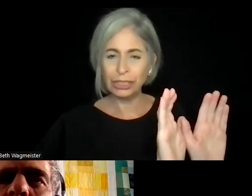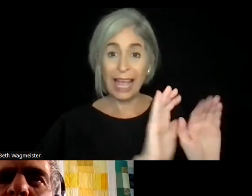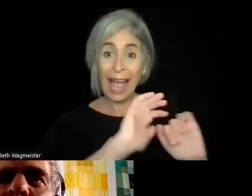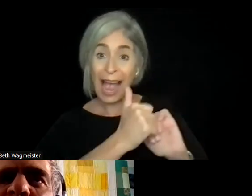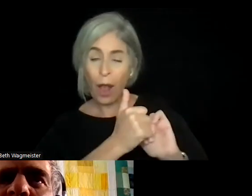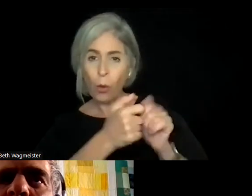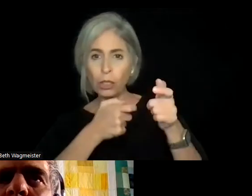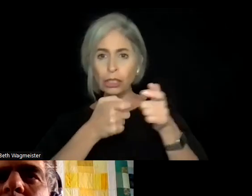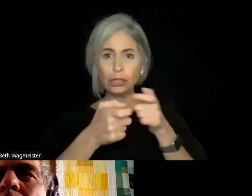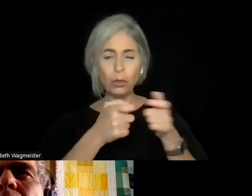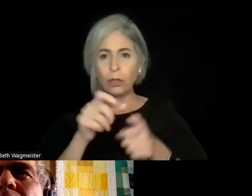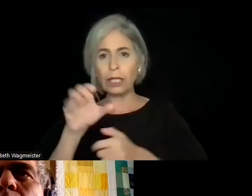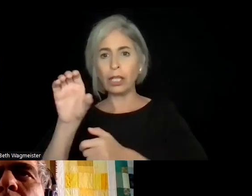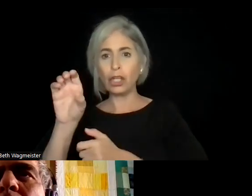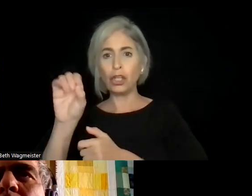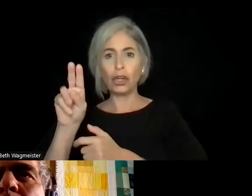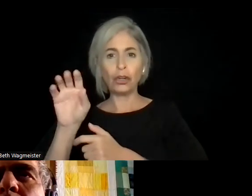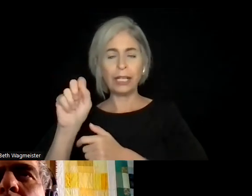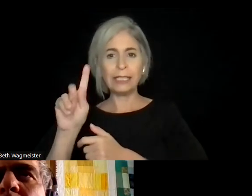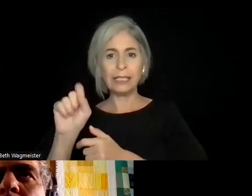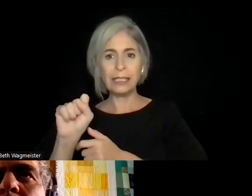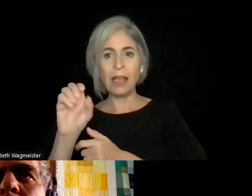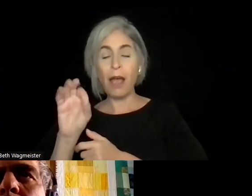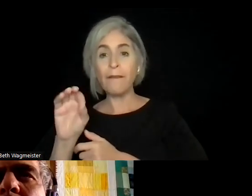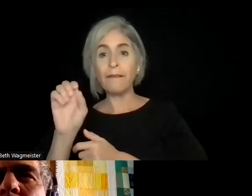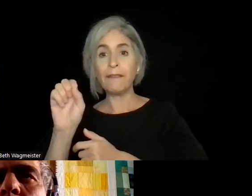weeks ago. This is a ball which